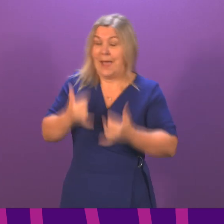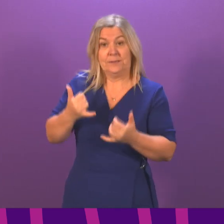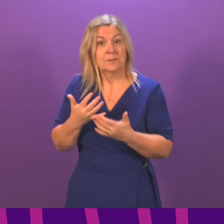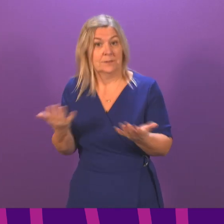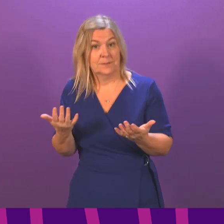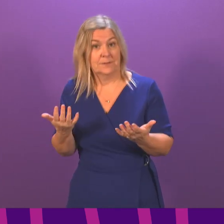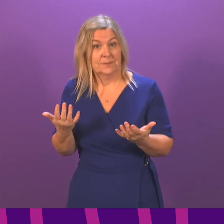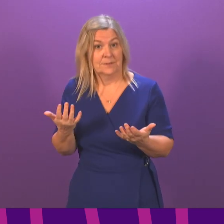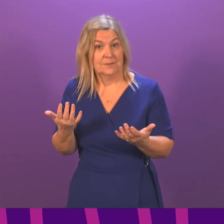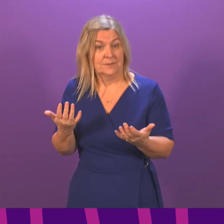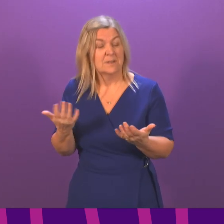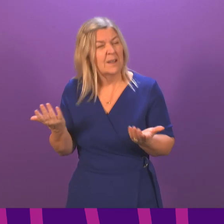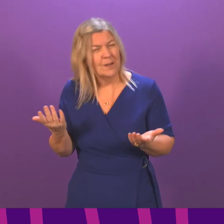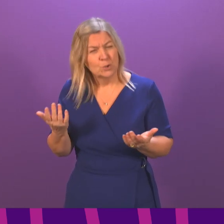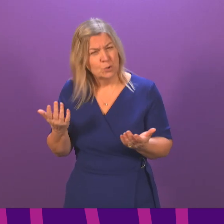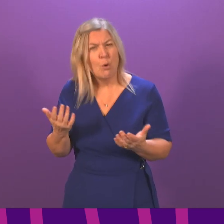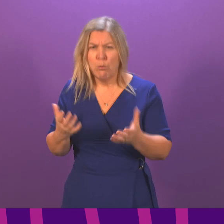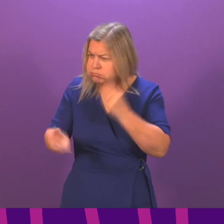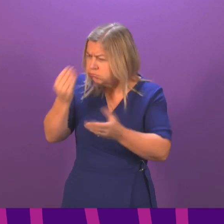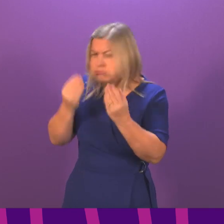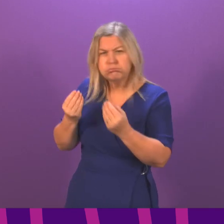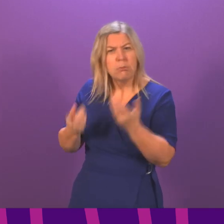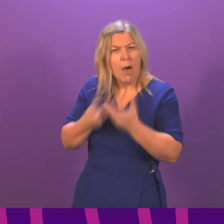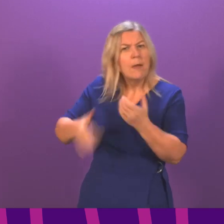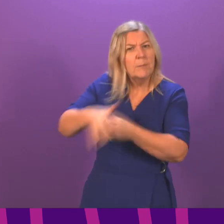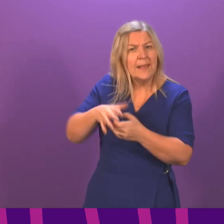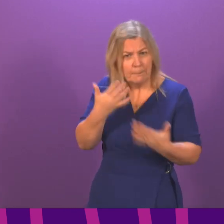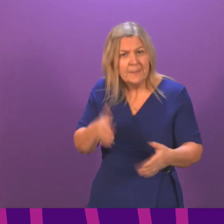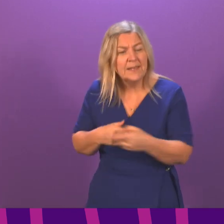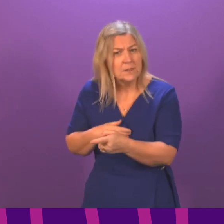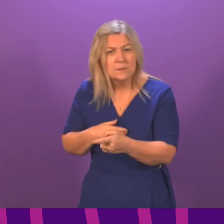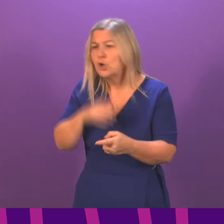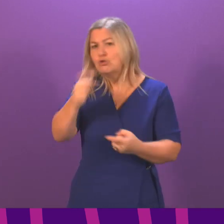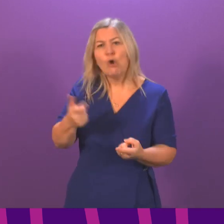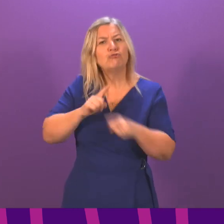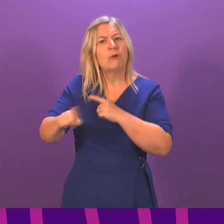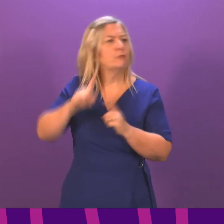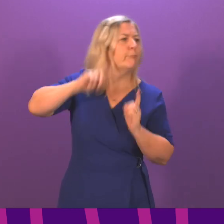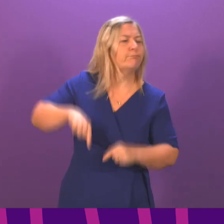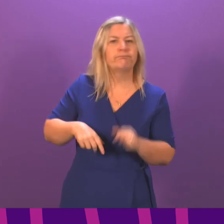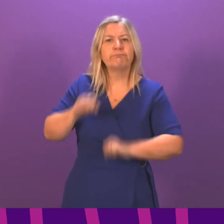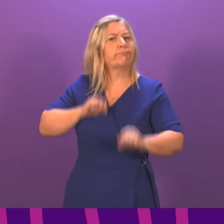We will continue to do that work. We are not reluctant to do anything that will help, but